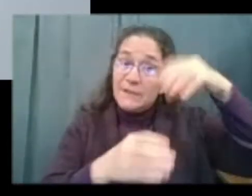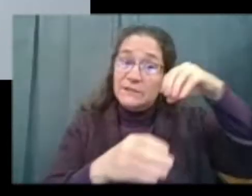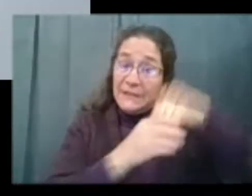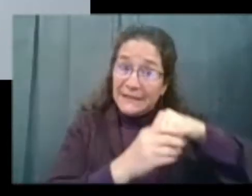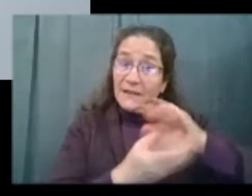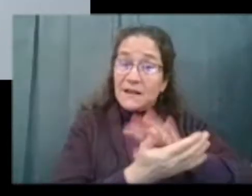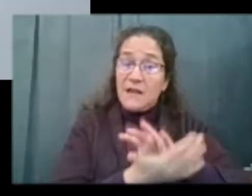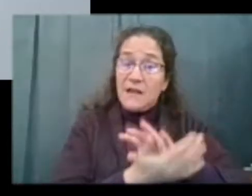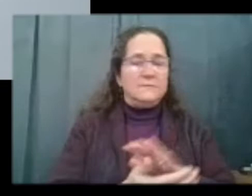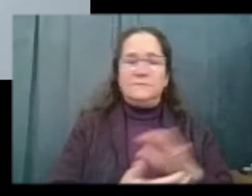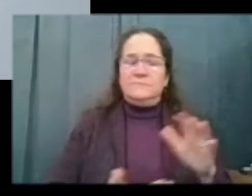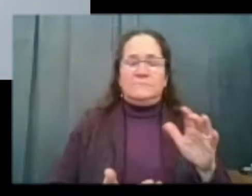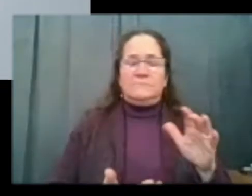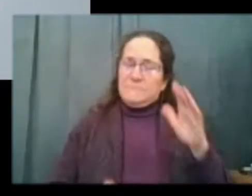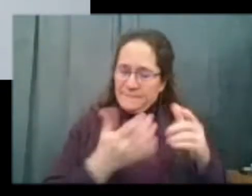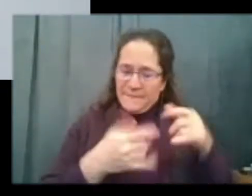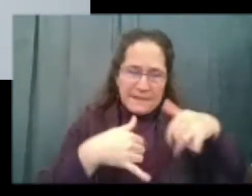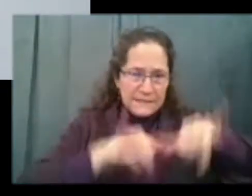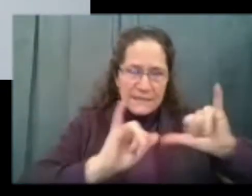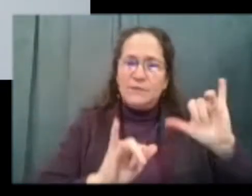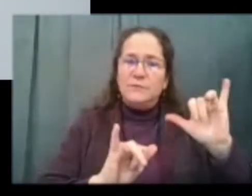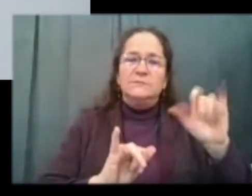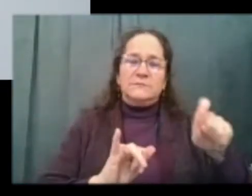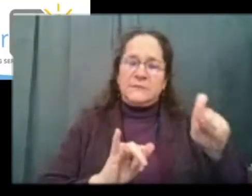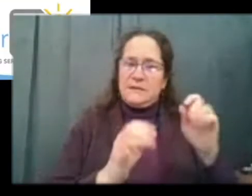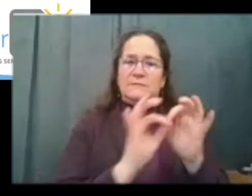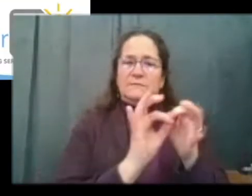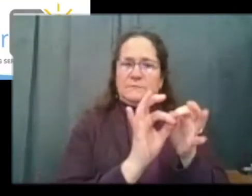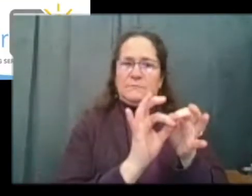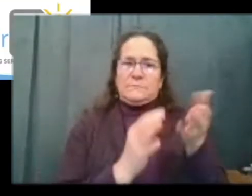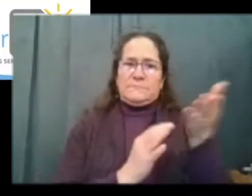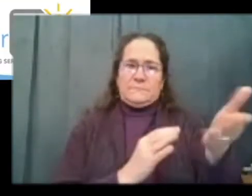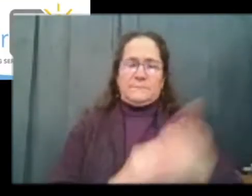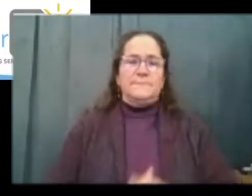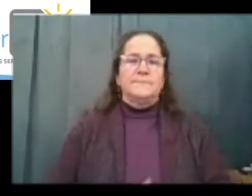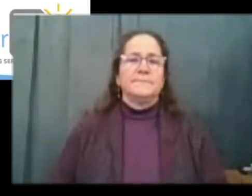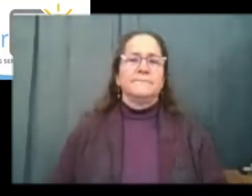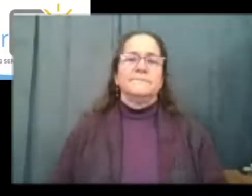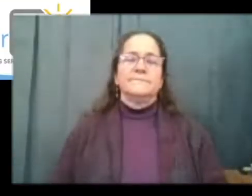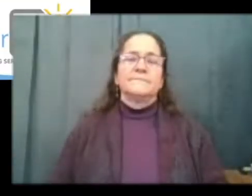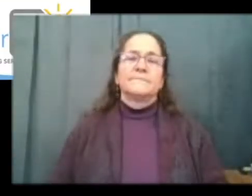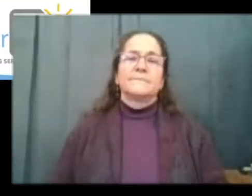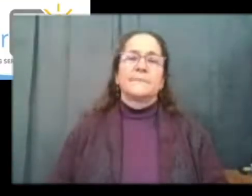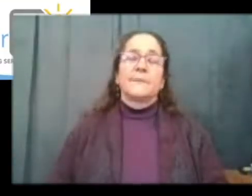in American Sign Language as that bridge. You also want to take a close look at the communication